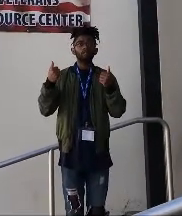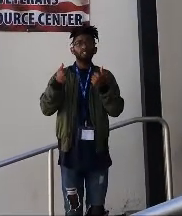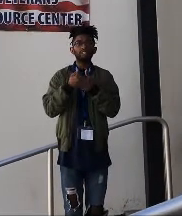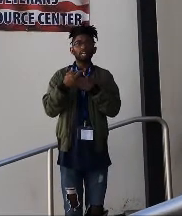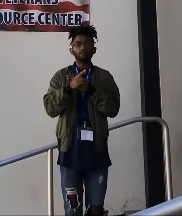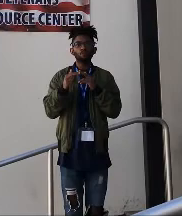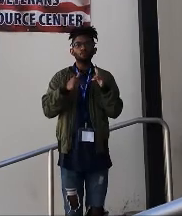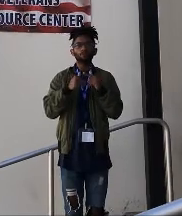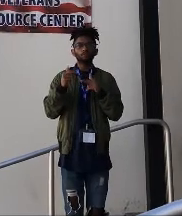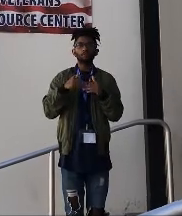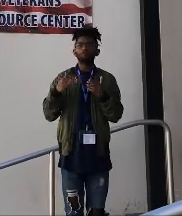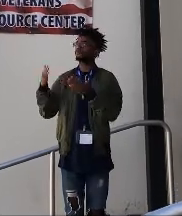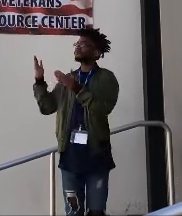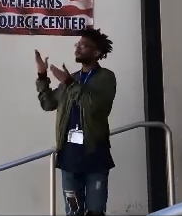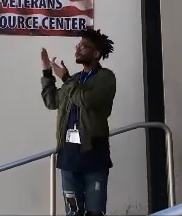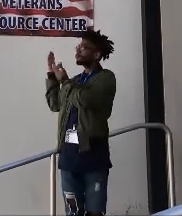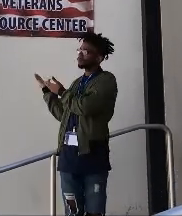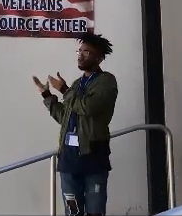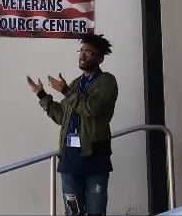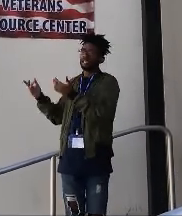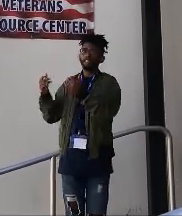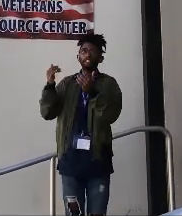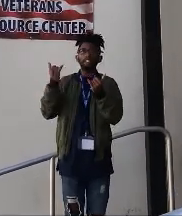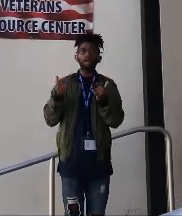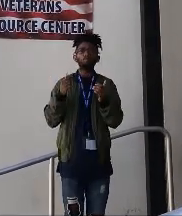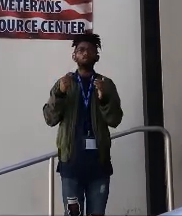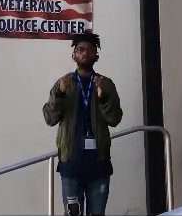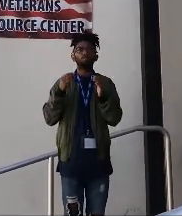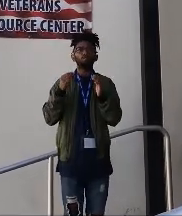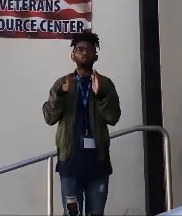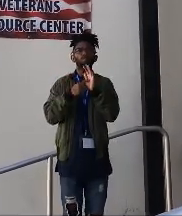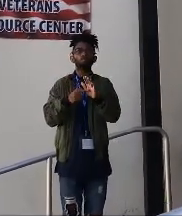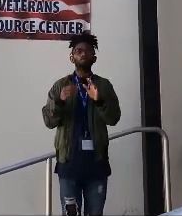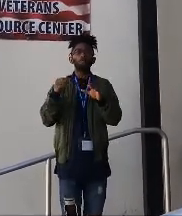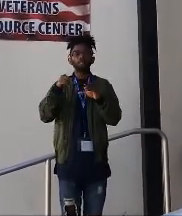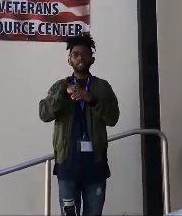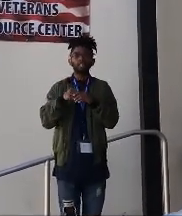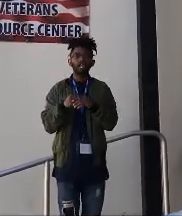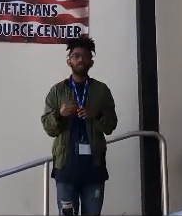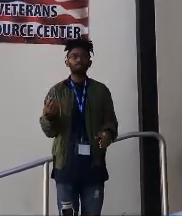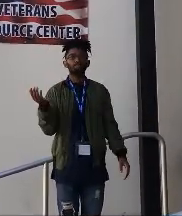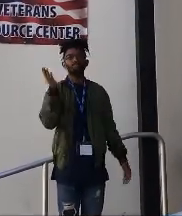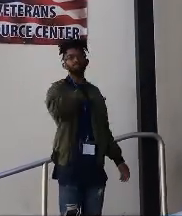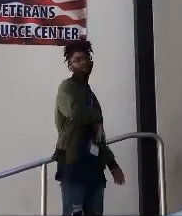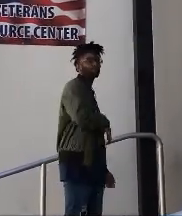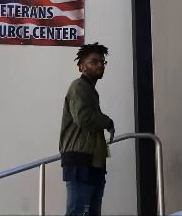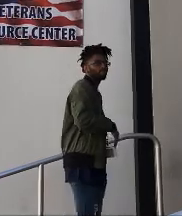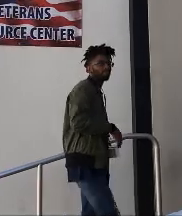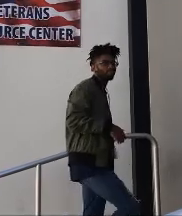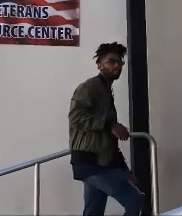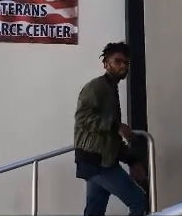Game room building's here. Now, let me show you inside. Let's go!